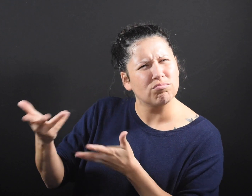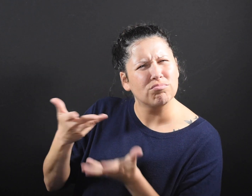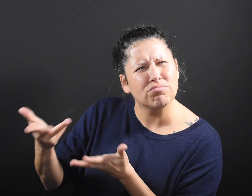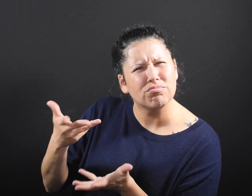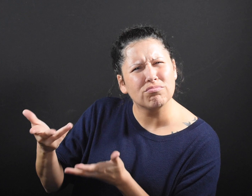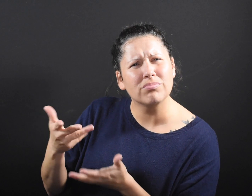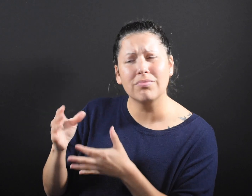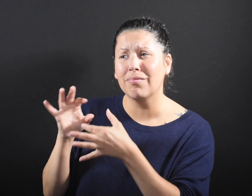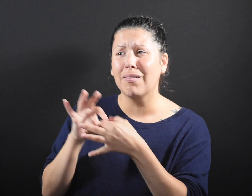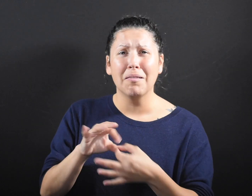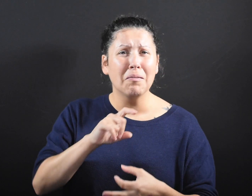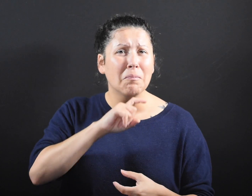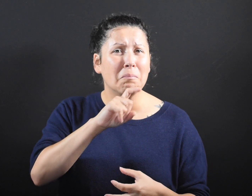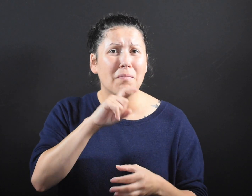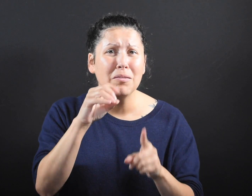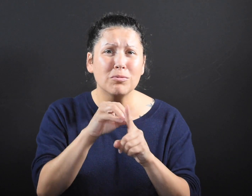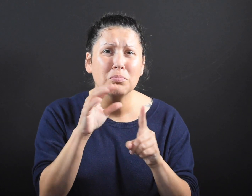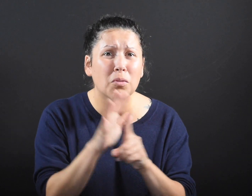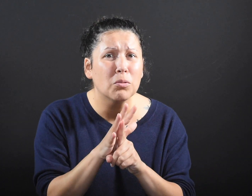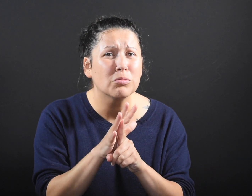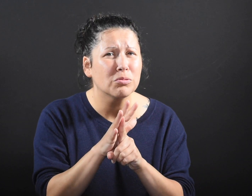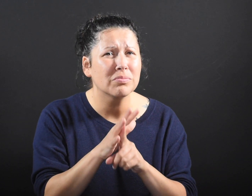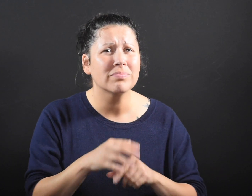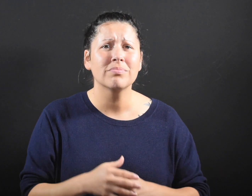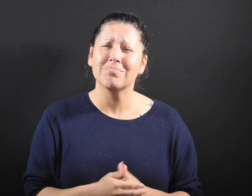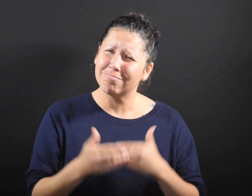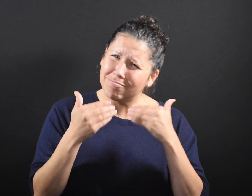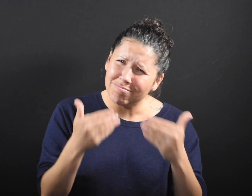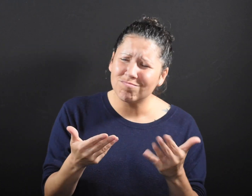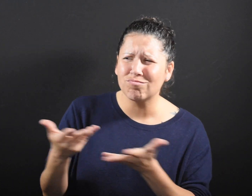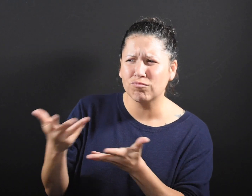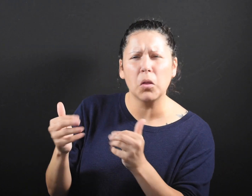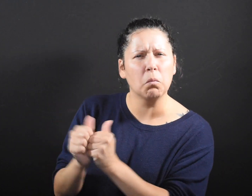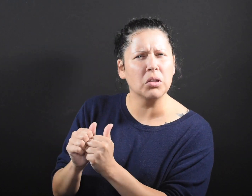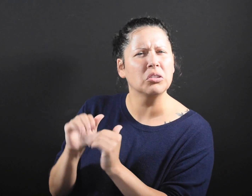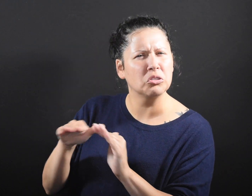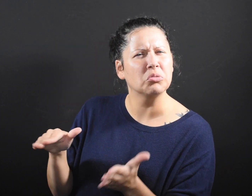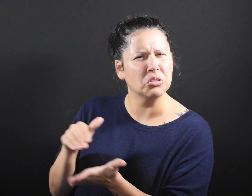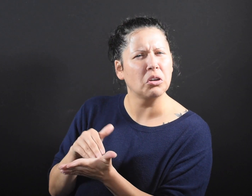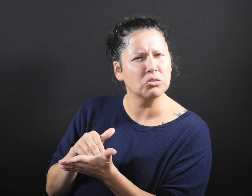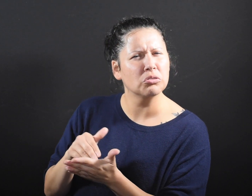If you're concerned about metals exposure in your child, talk with your pediatrician